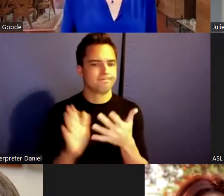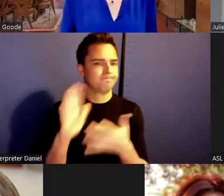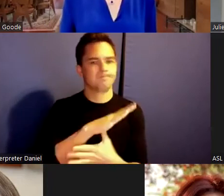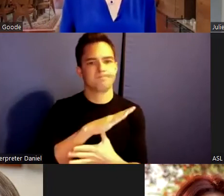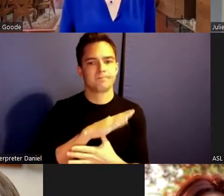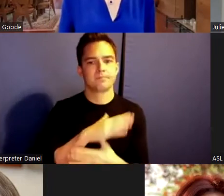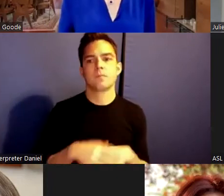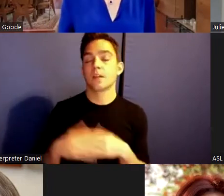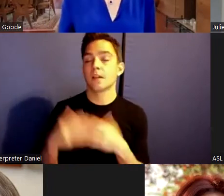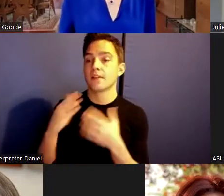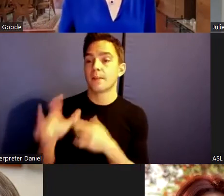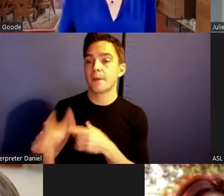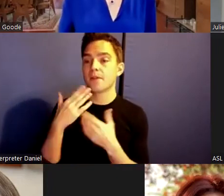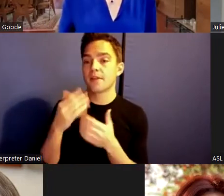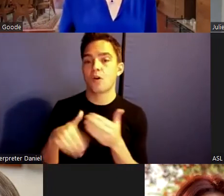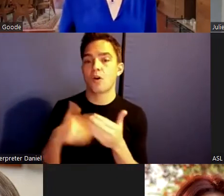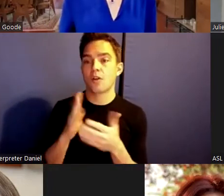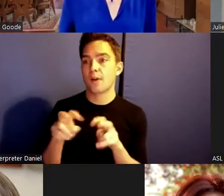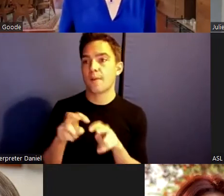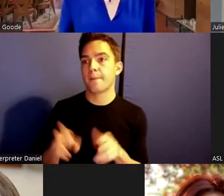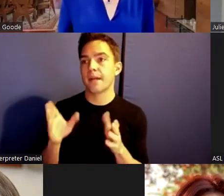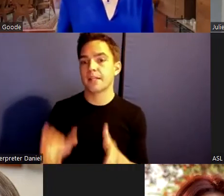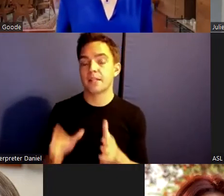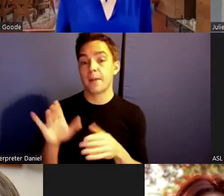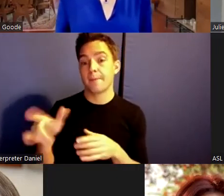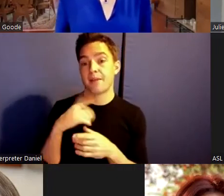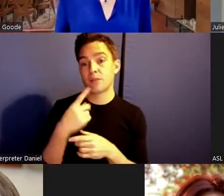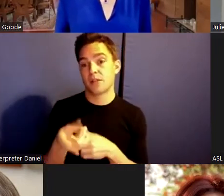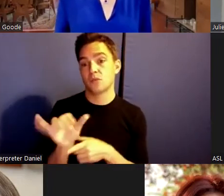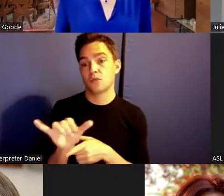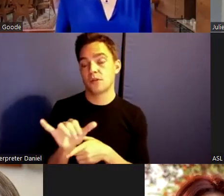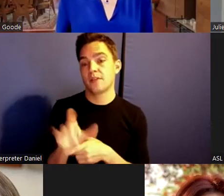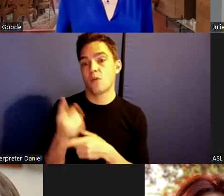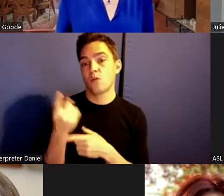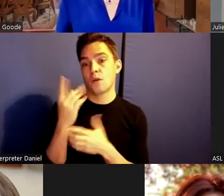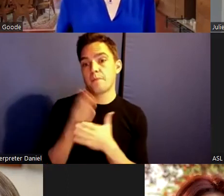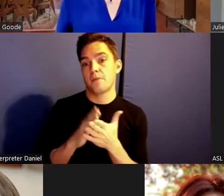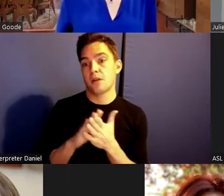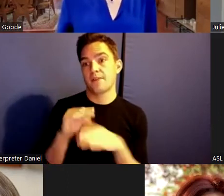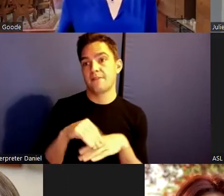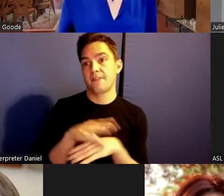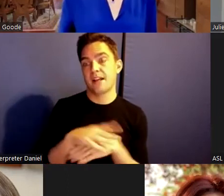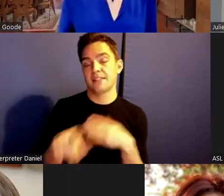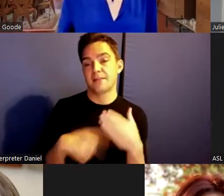Leigh Ann Kingsbury: Thanks, Bill. Thanks to all of our panelists, Bill, I will tell you that that that one piece of advice around when somebody says